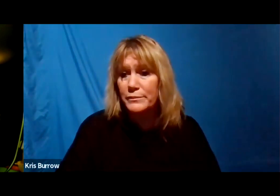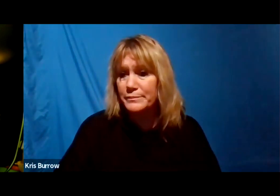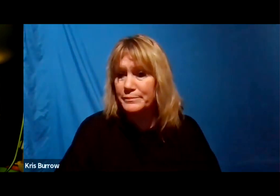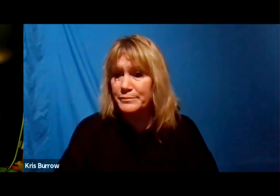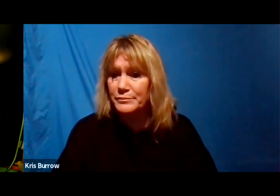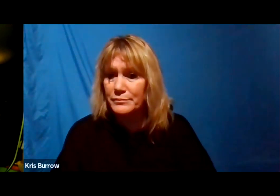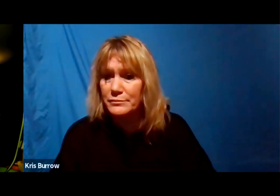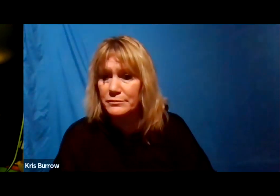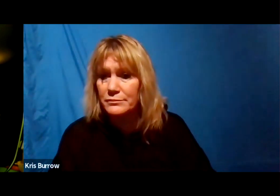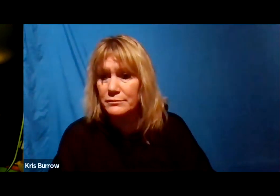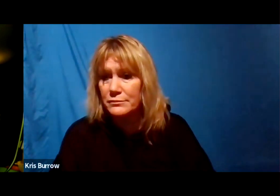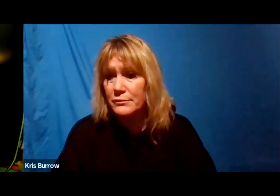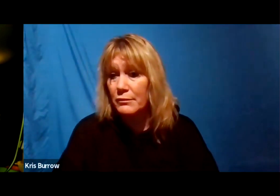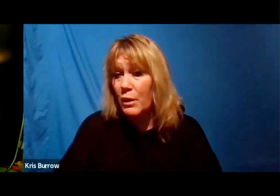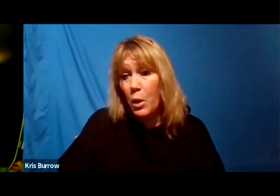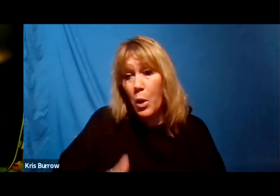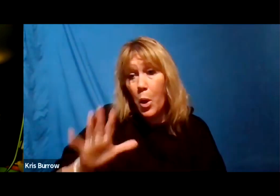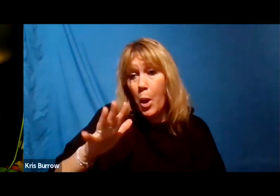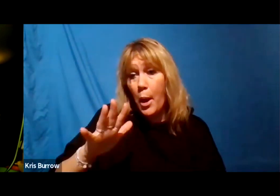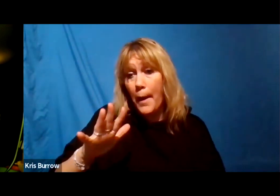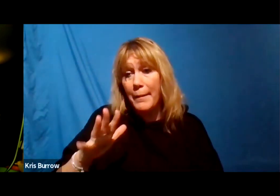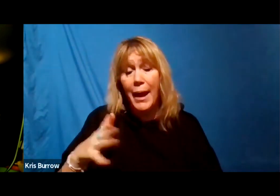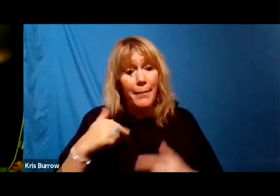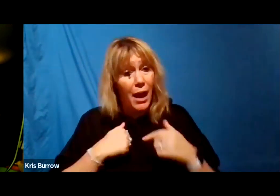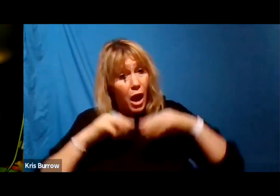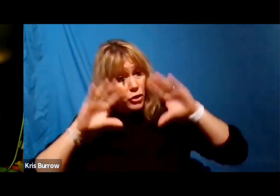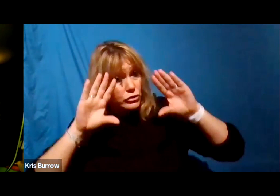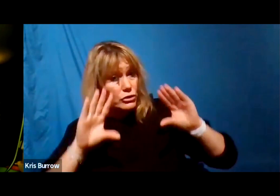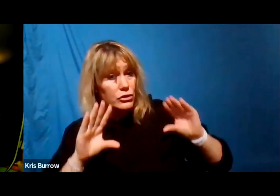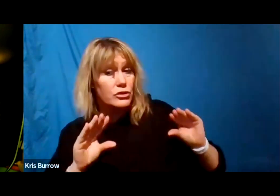written for today's times. Ok.